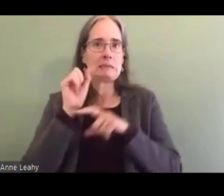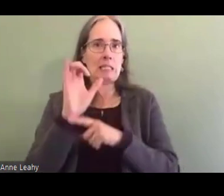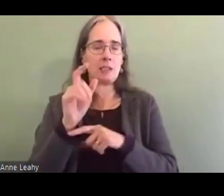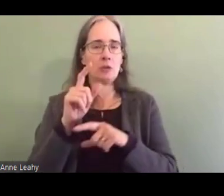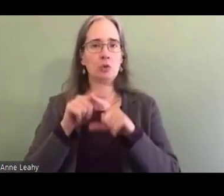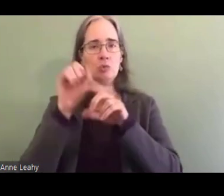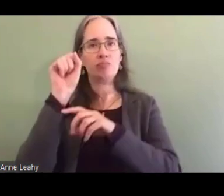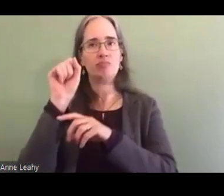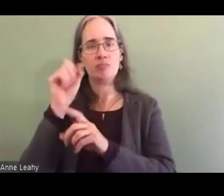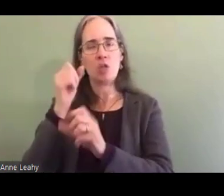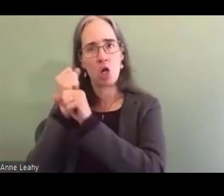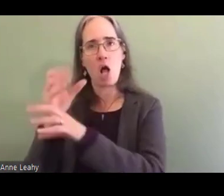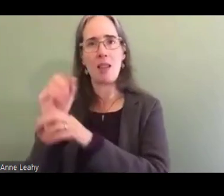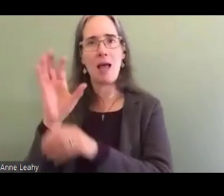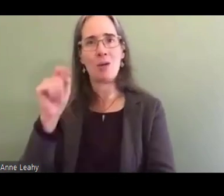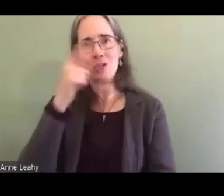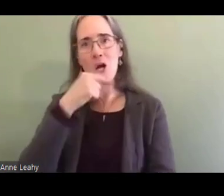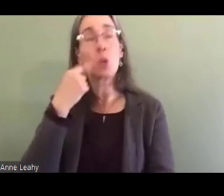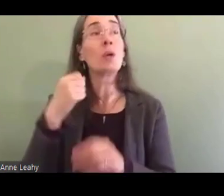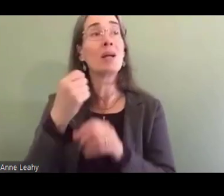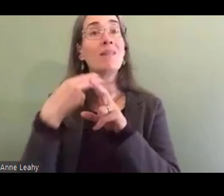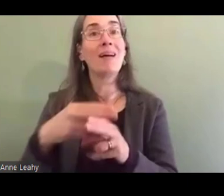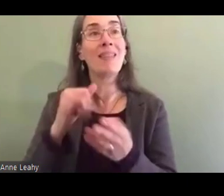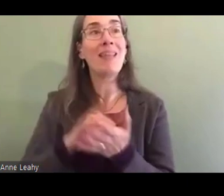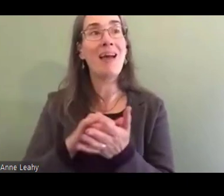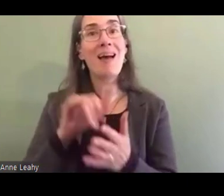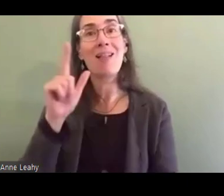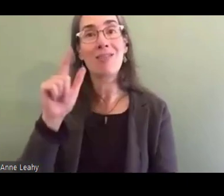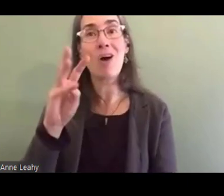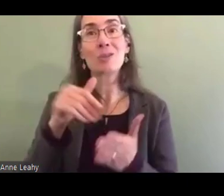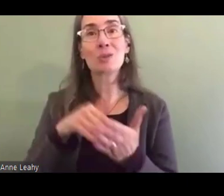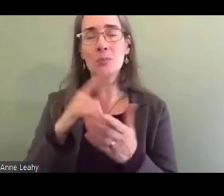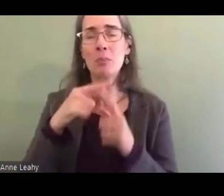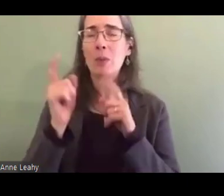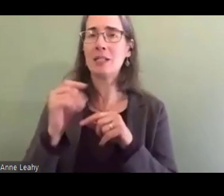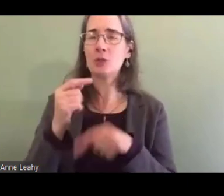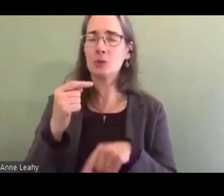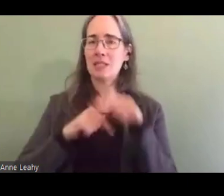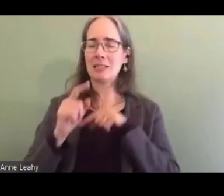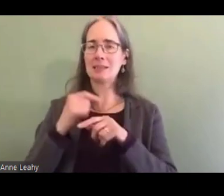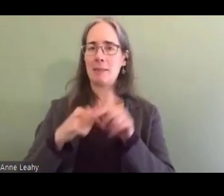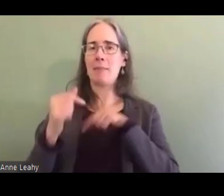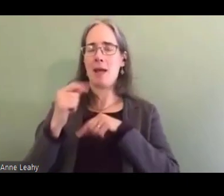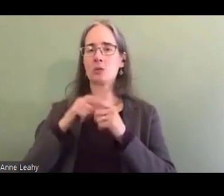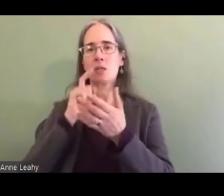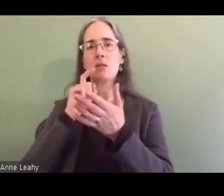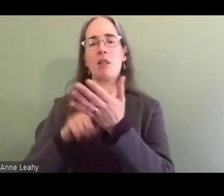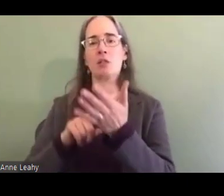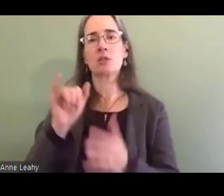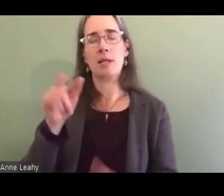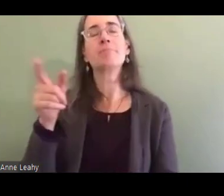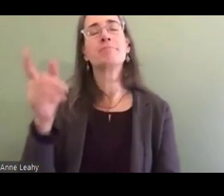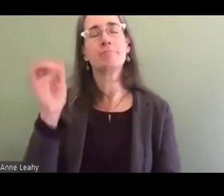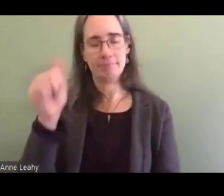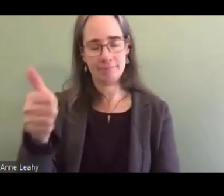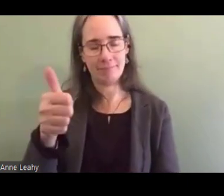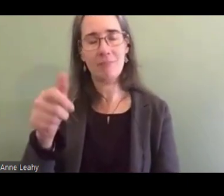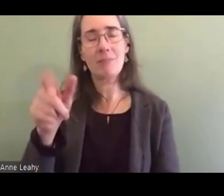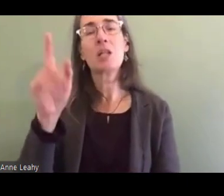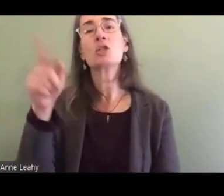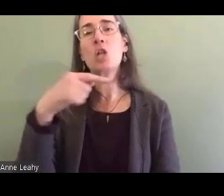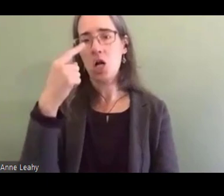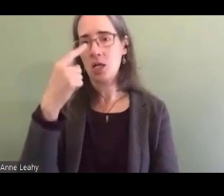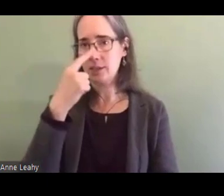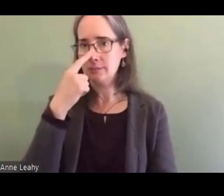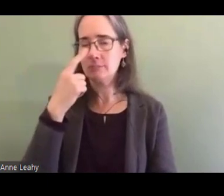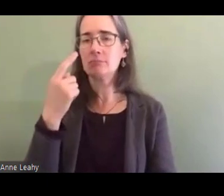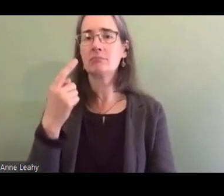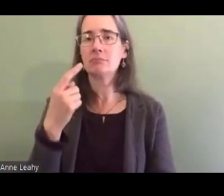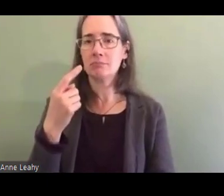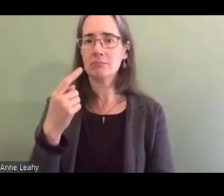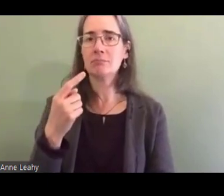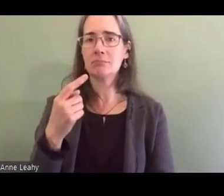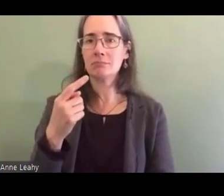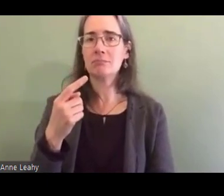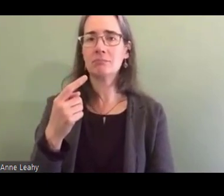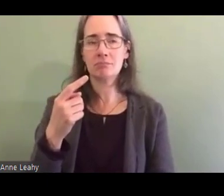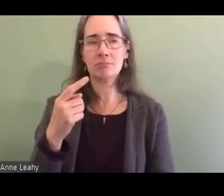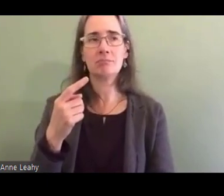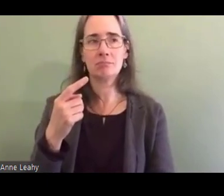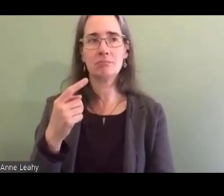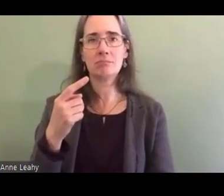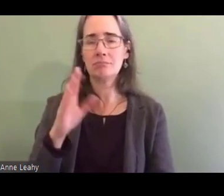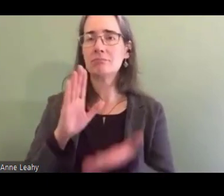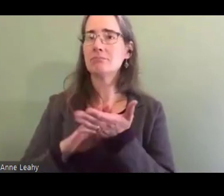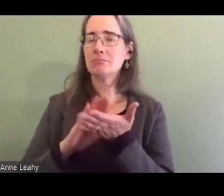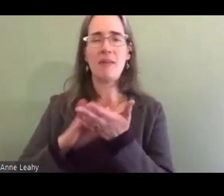We have called out the lawsuit but we actually need to take a step back and acknowledge that Target has flipped the script.